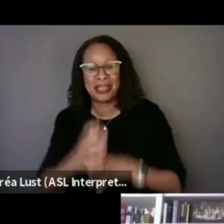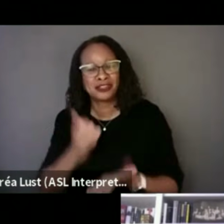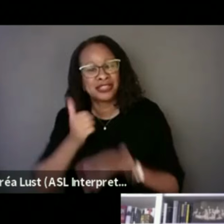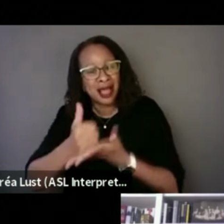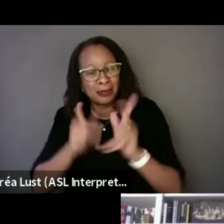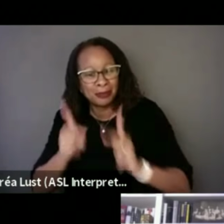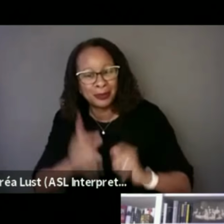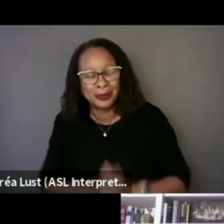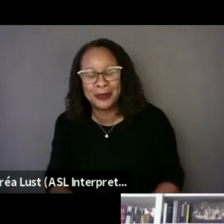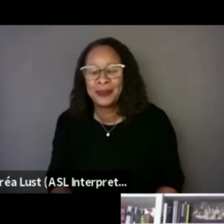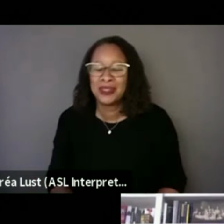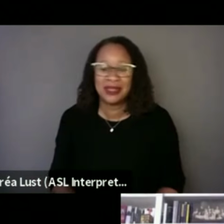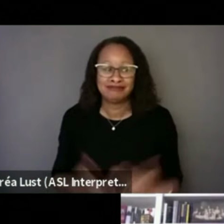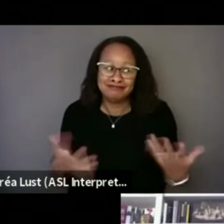So, that's it.